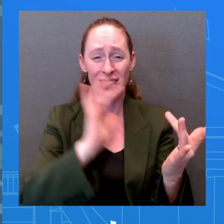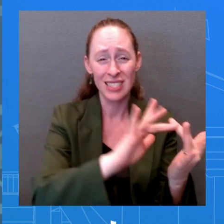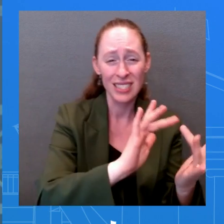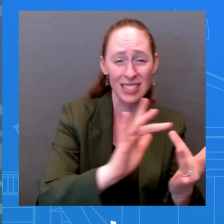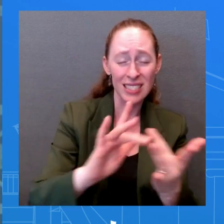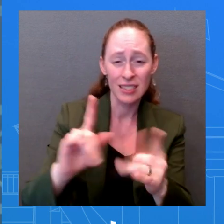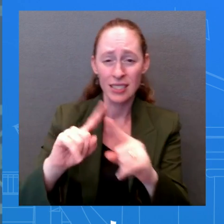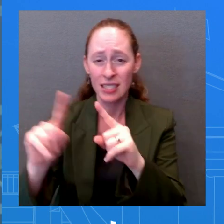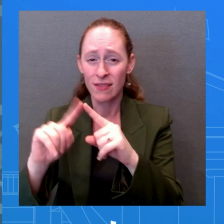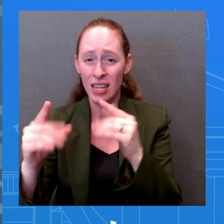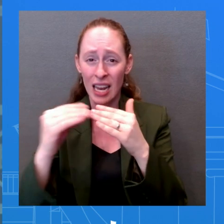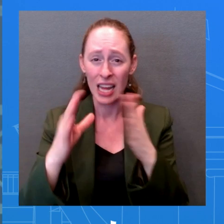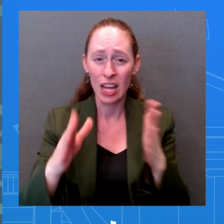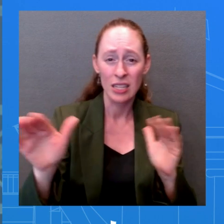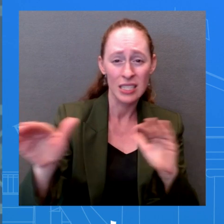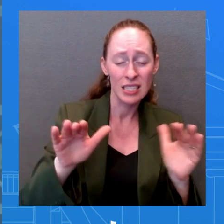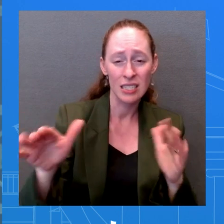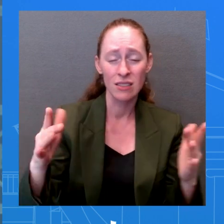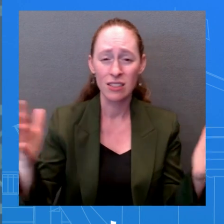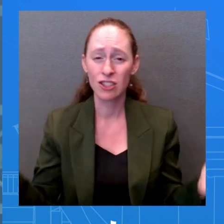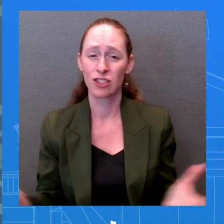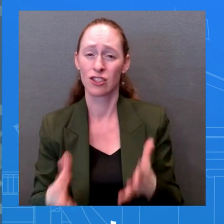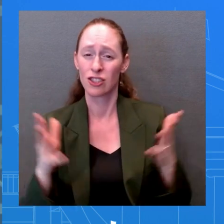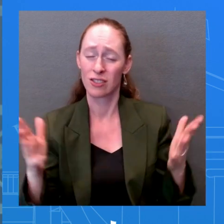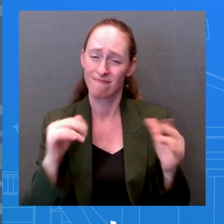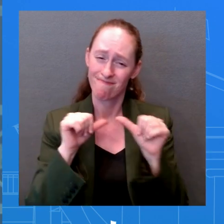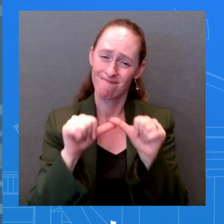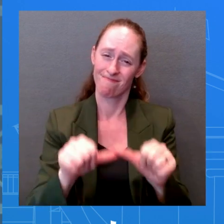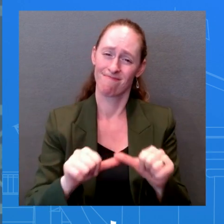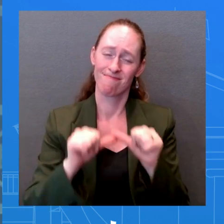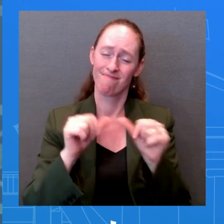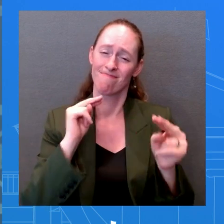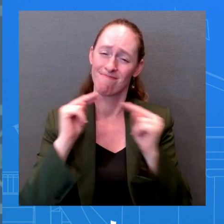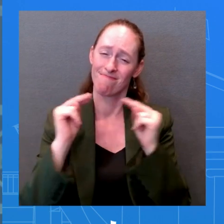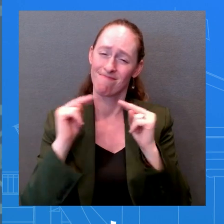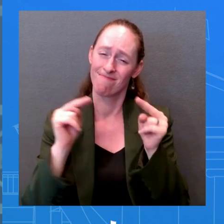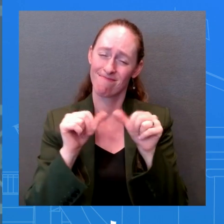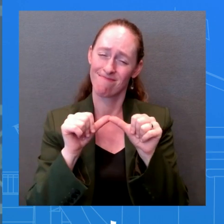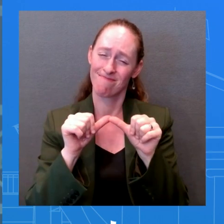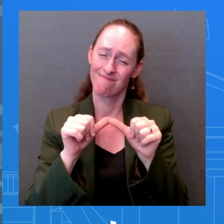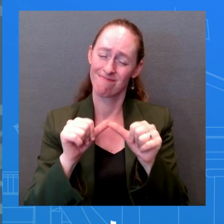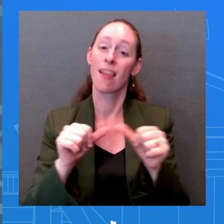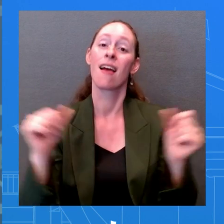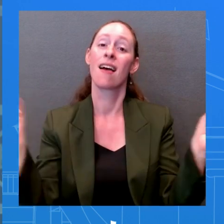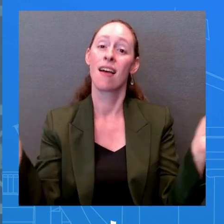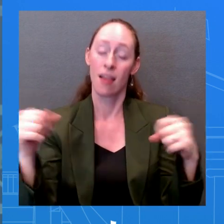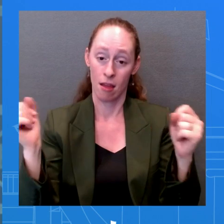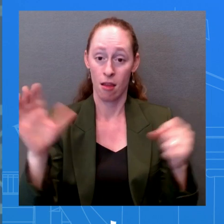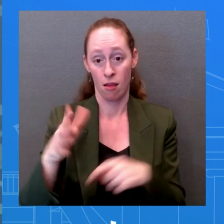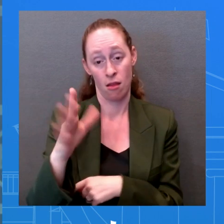that we can build a better America by rebuilding our infrastructure and supply chains here at home,